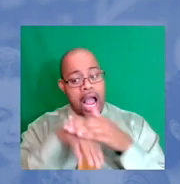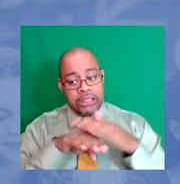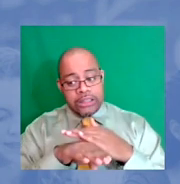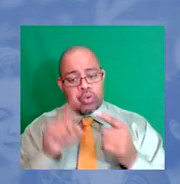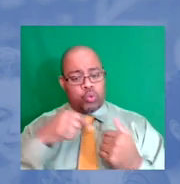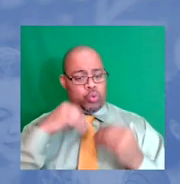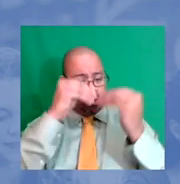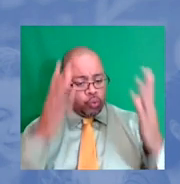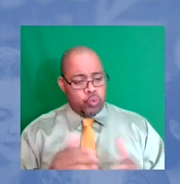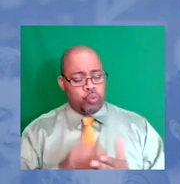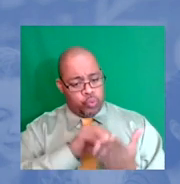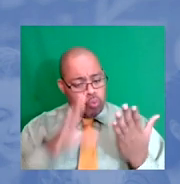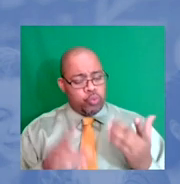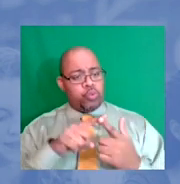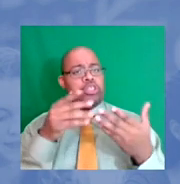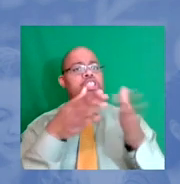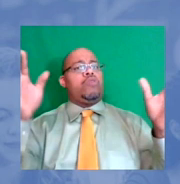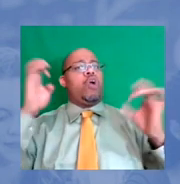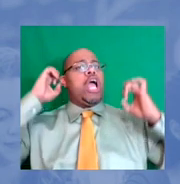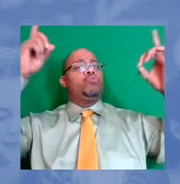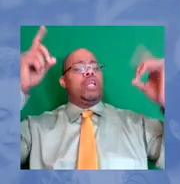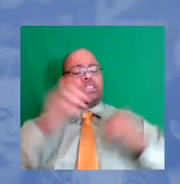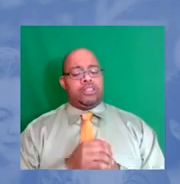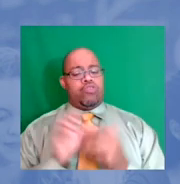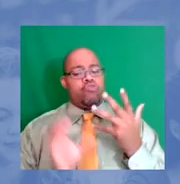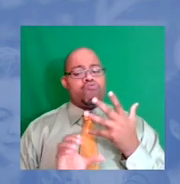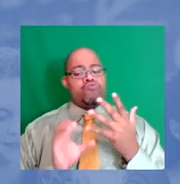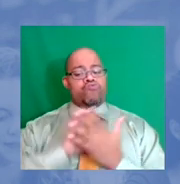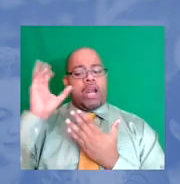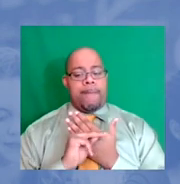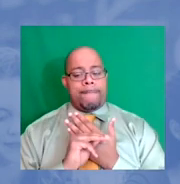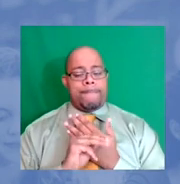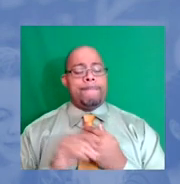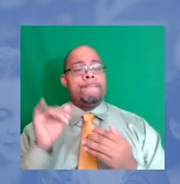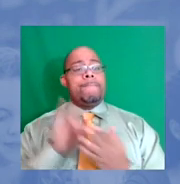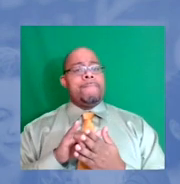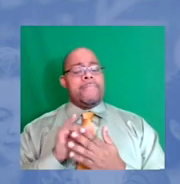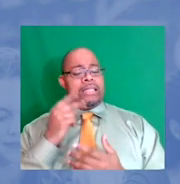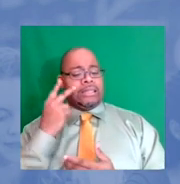GENERAL EDUCATION CURRICULUM. I'VE SEEN IT IN WORK AND IT WORKS BEAUTIFULLY